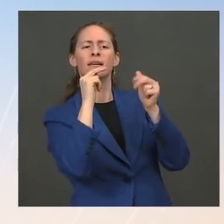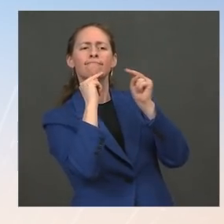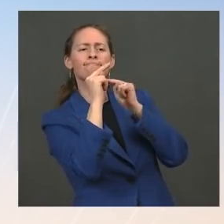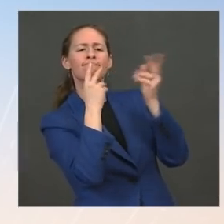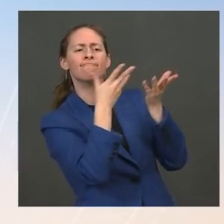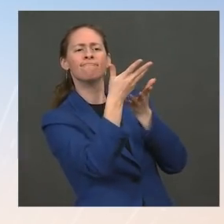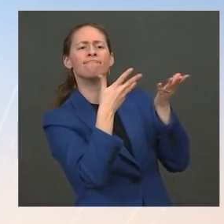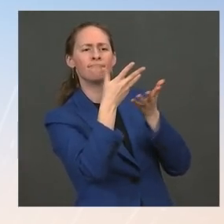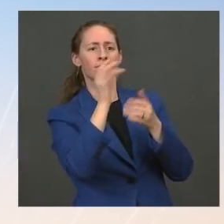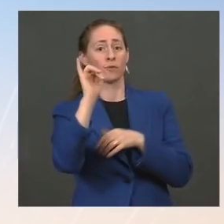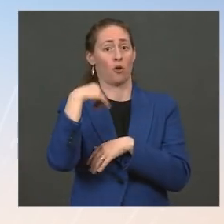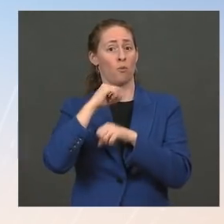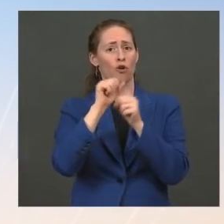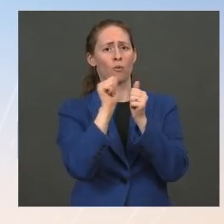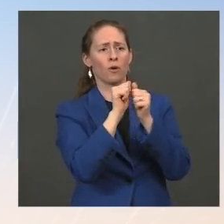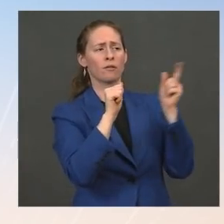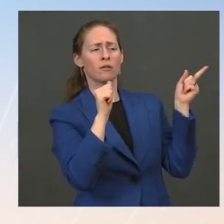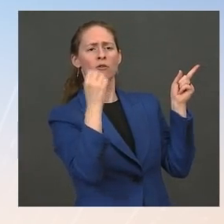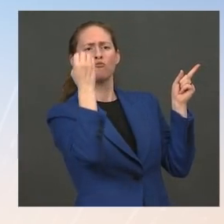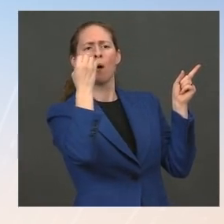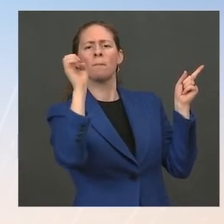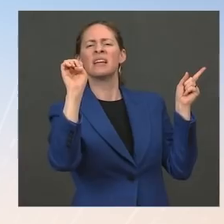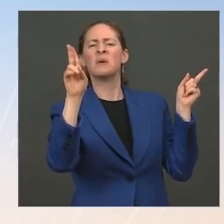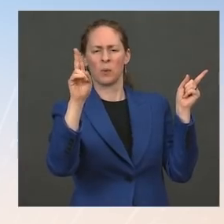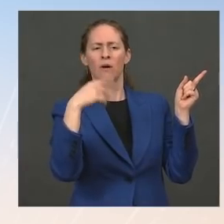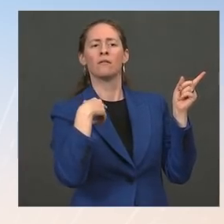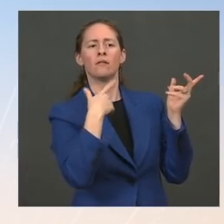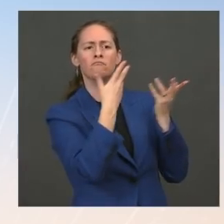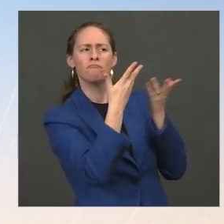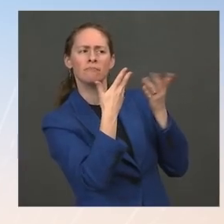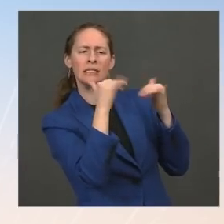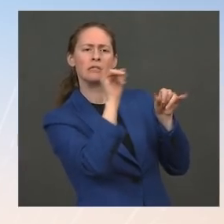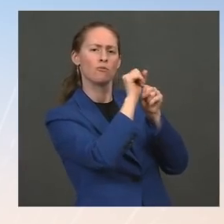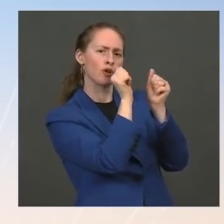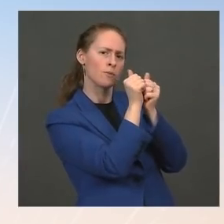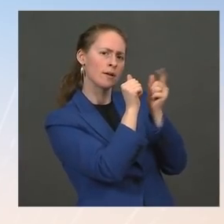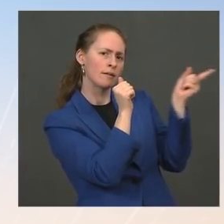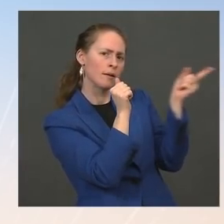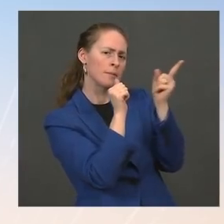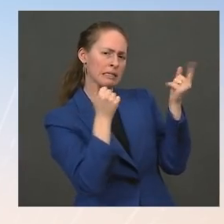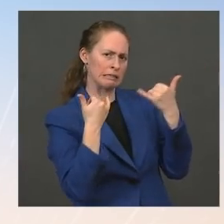toward a diplomatic approach. Go ahead. The Press: Thanks, Jen. Two questions quickly on Omicron. The President said there's more work to do